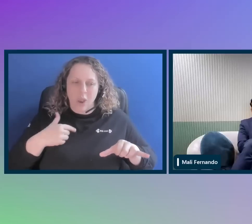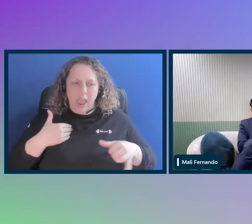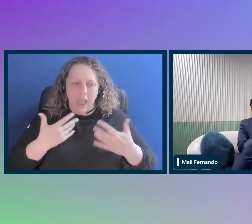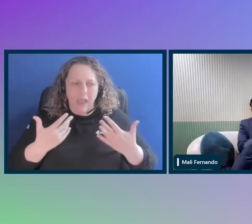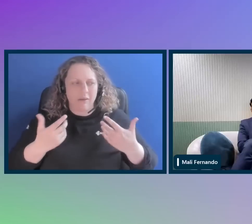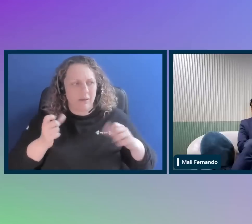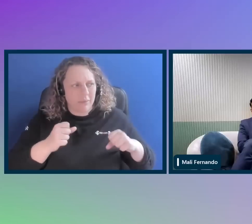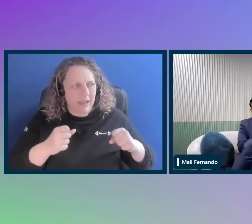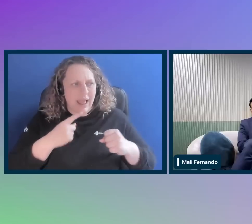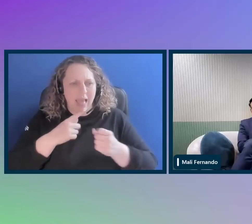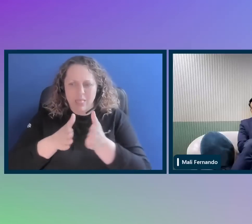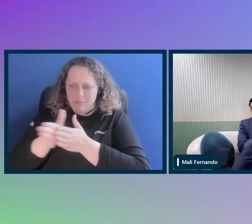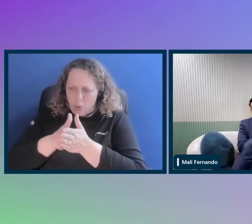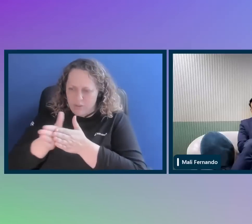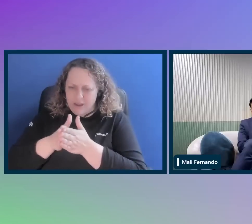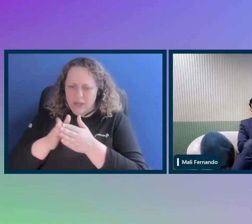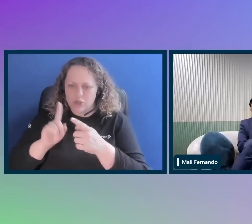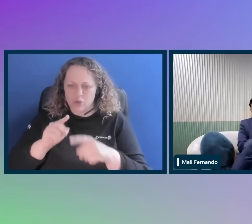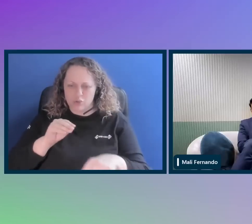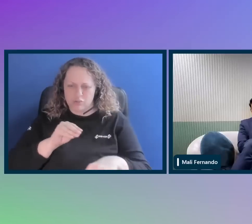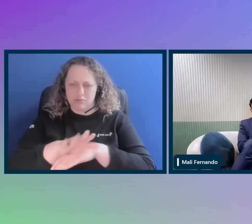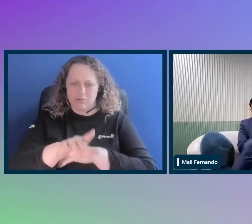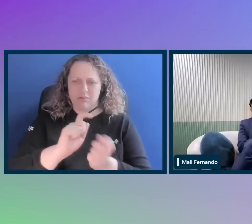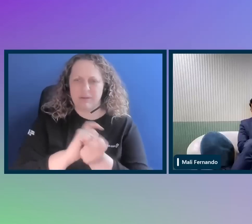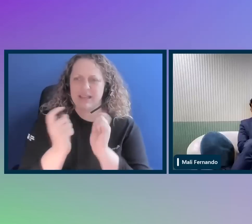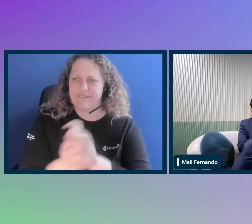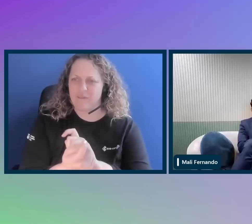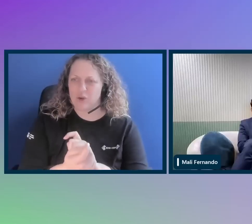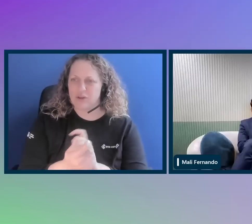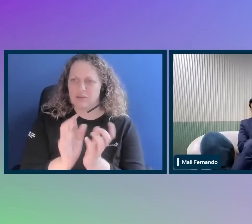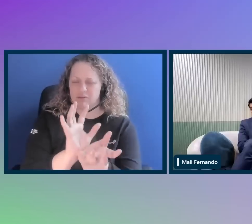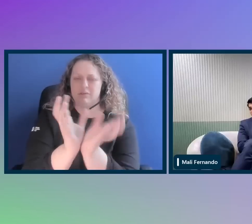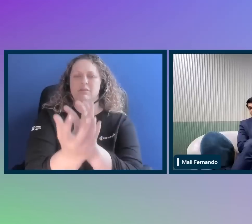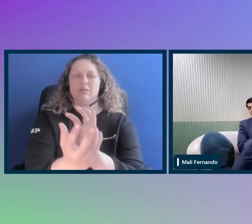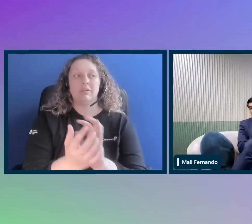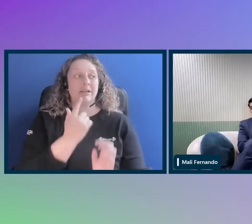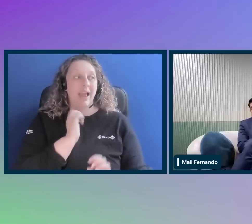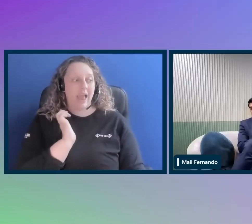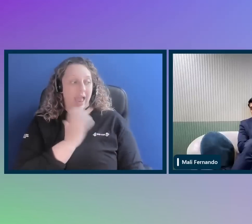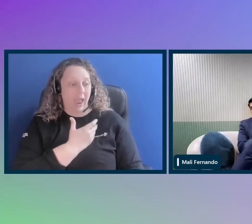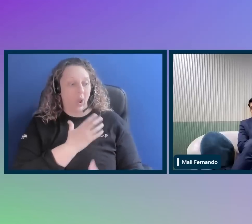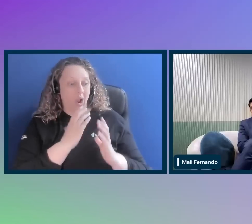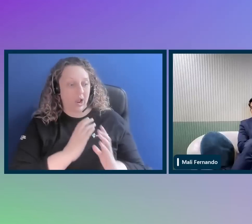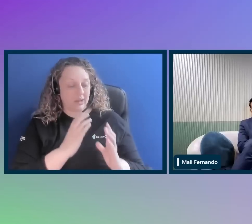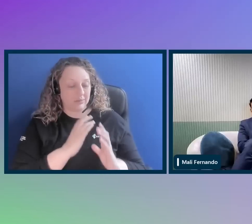So, we're looking beyond just our customers and our people. We're talking about digital accessibility